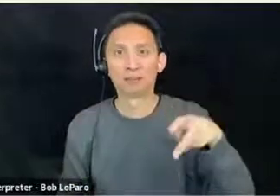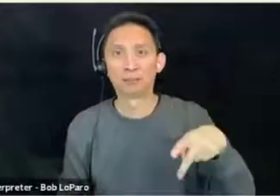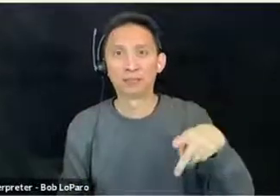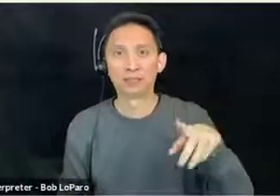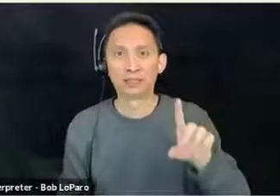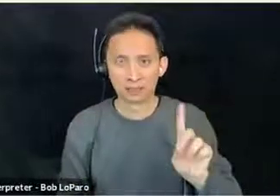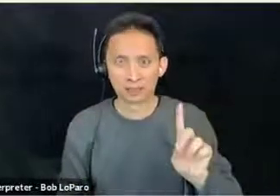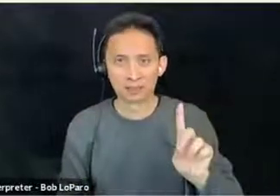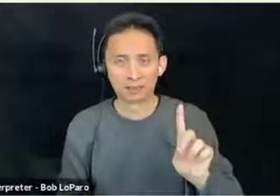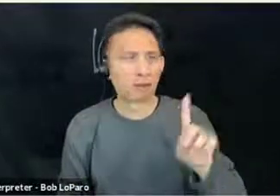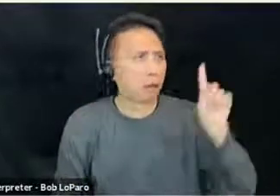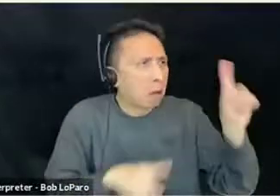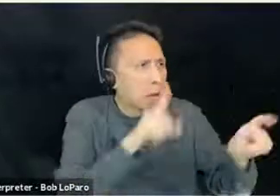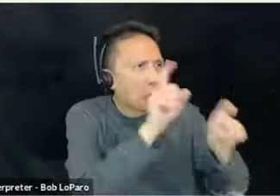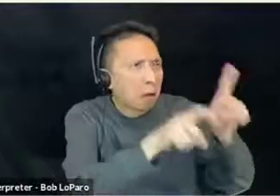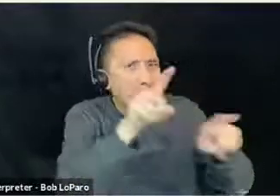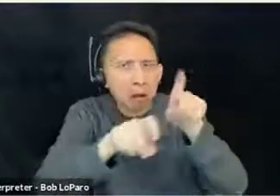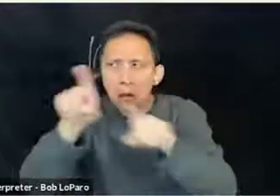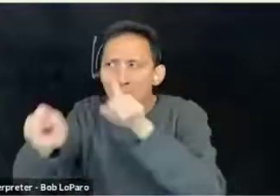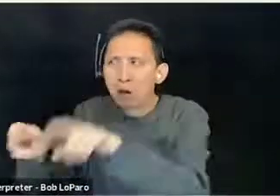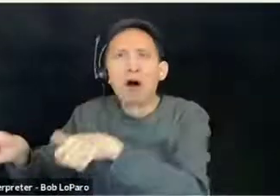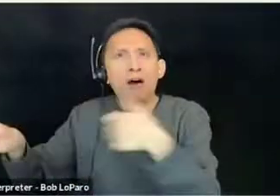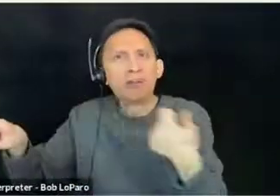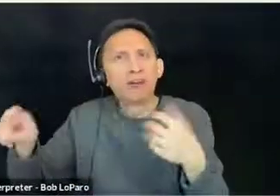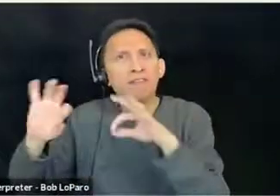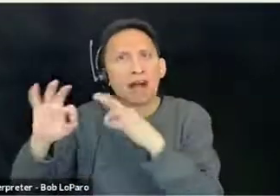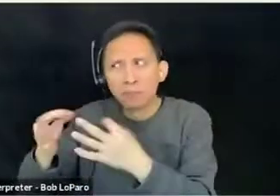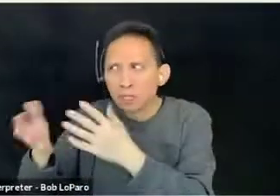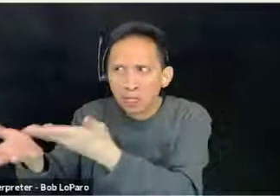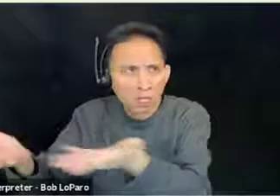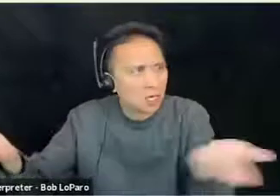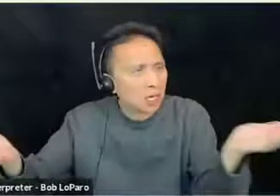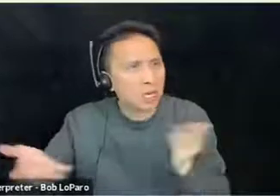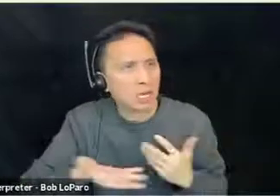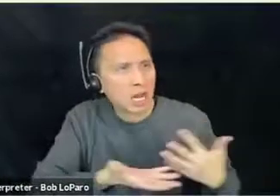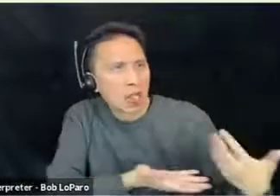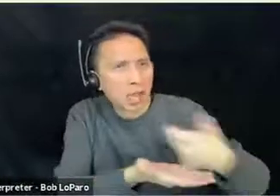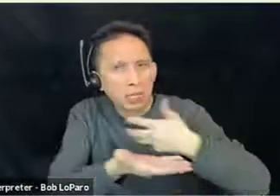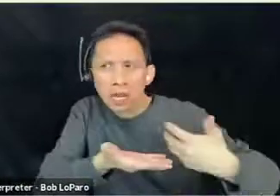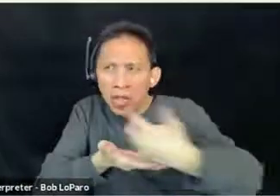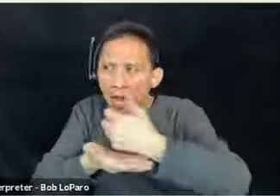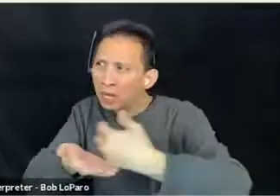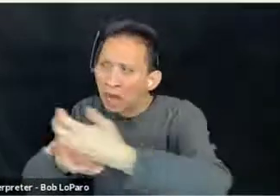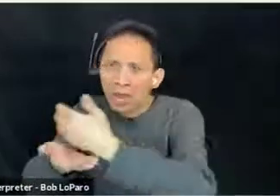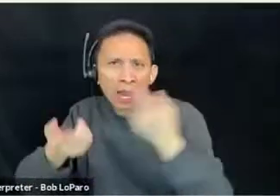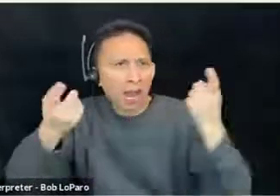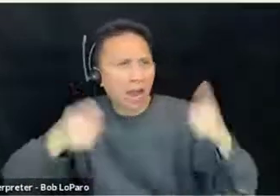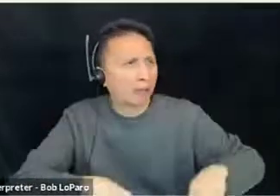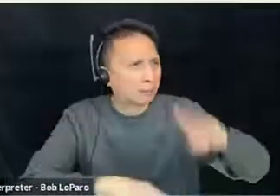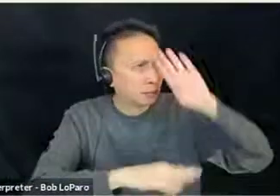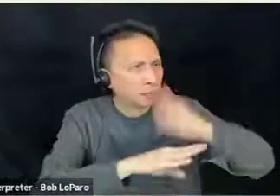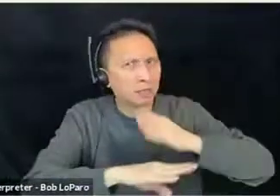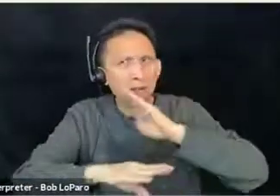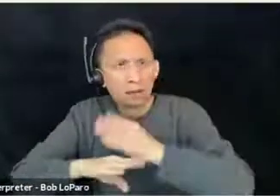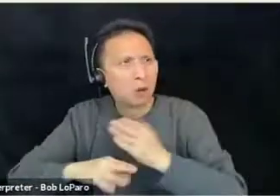so that we can help build that body of knowledge about this disease. Next slide.